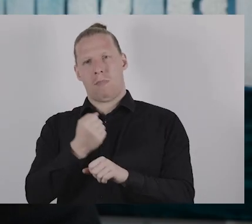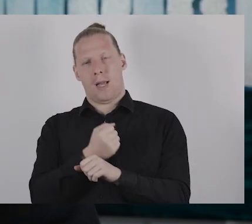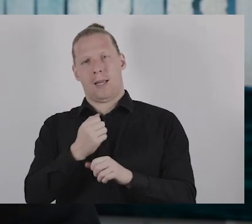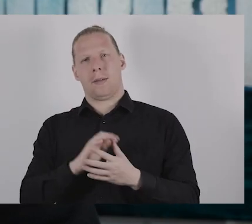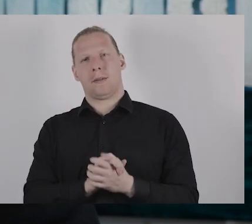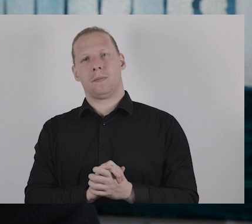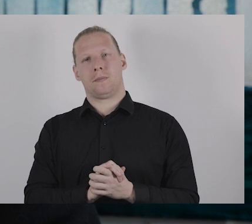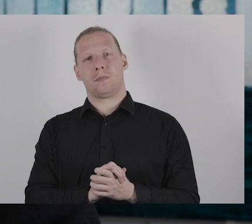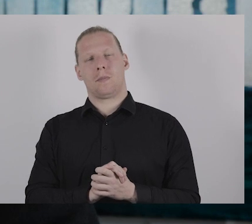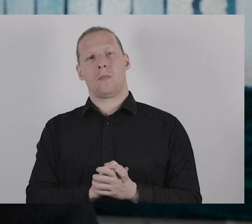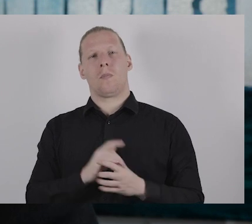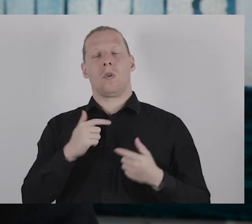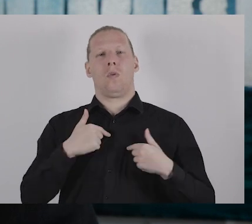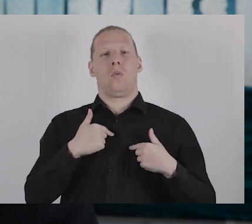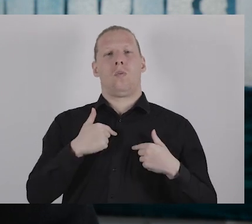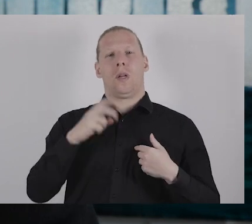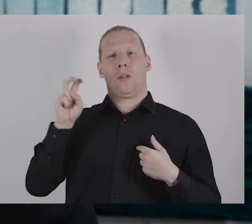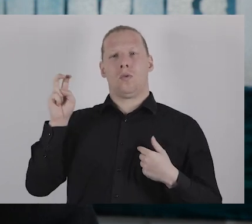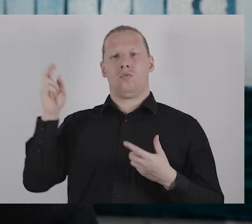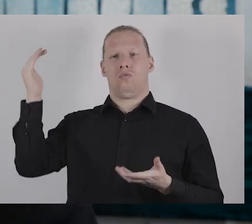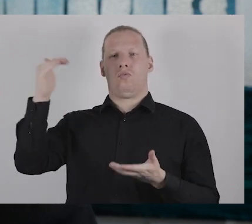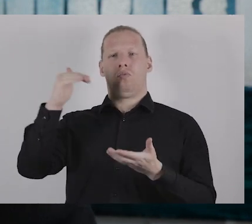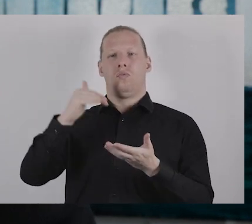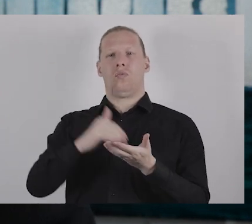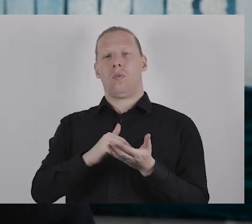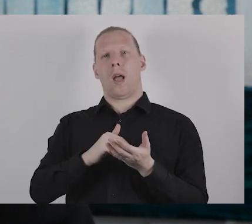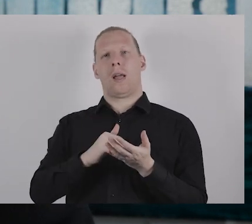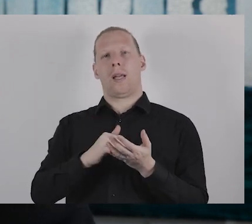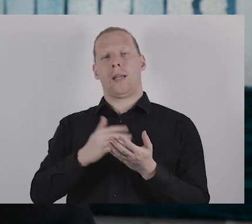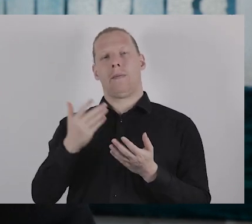How we've travelled and across the oceans and...